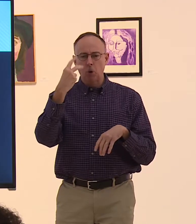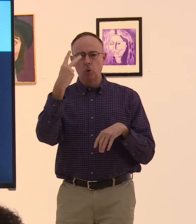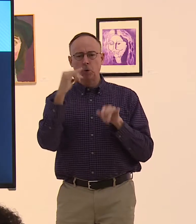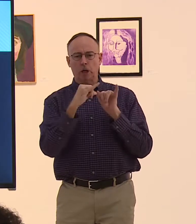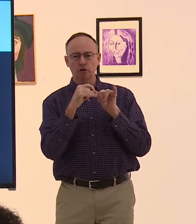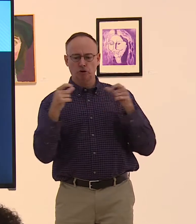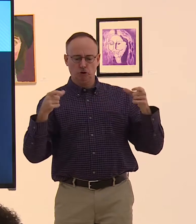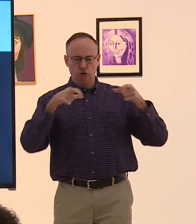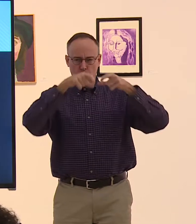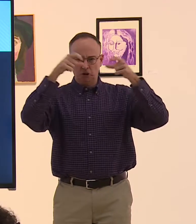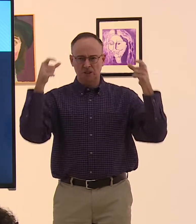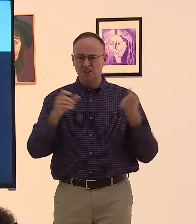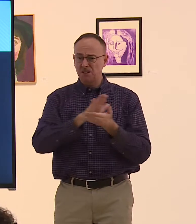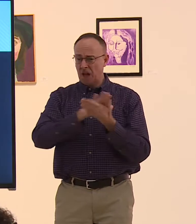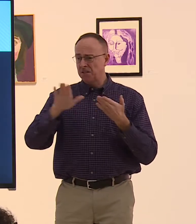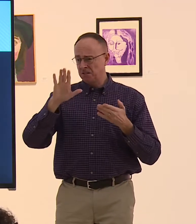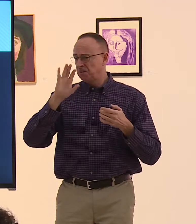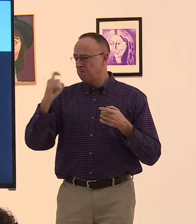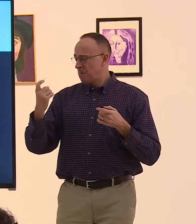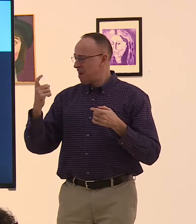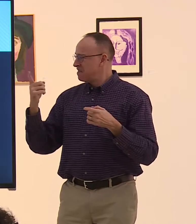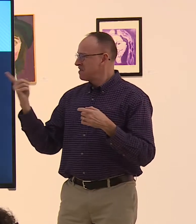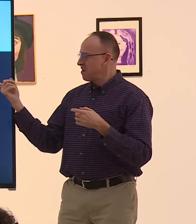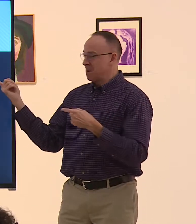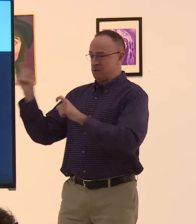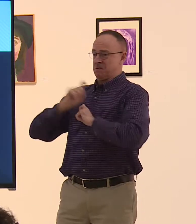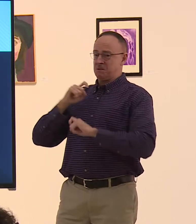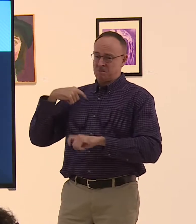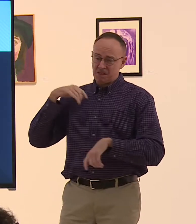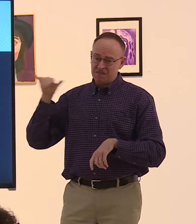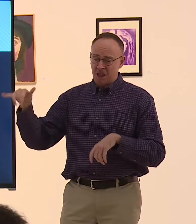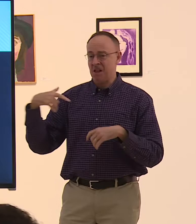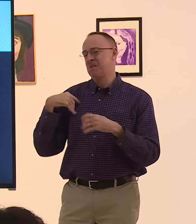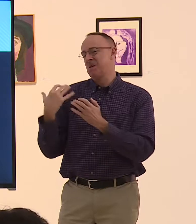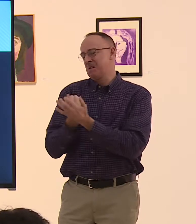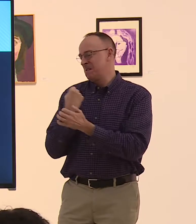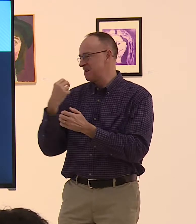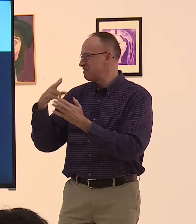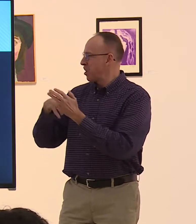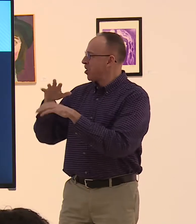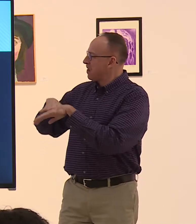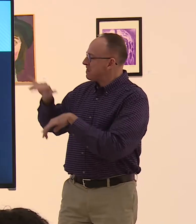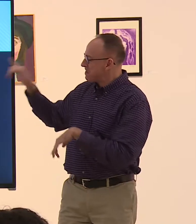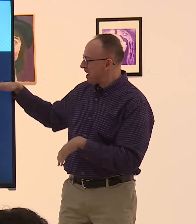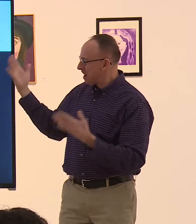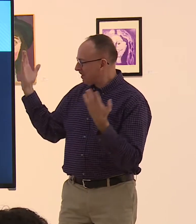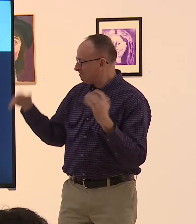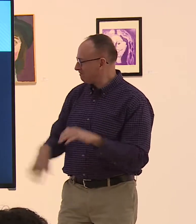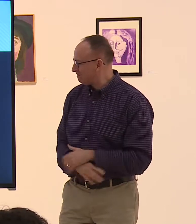They're really intricate, beautiful pieces, and he actually gave me that, and so I wanted to incorporate this